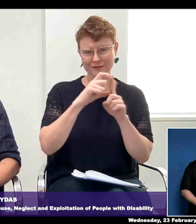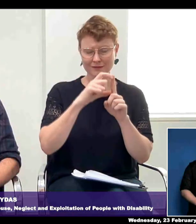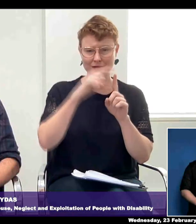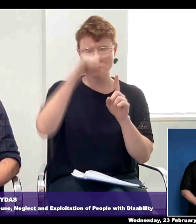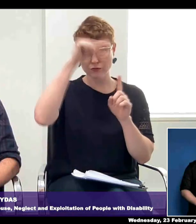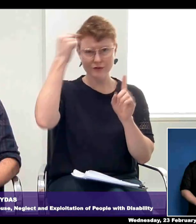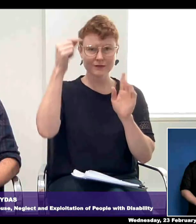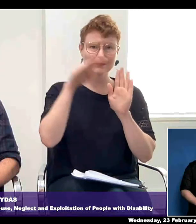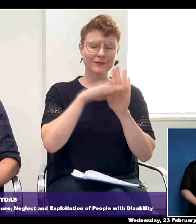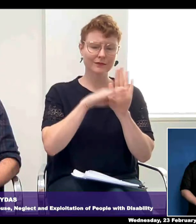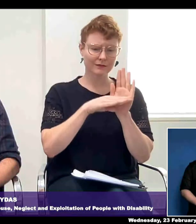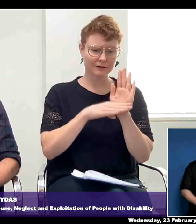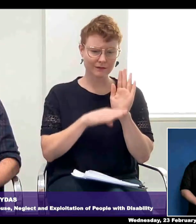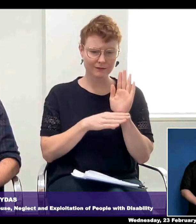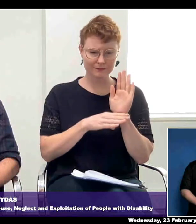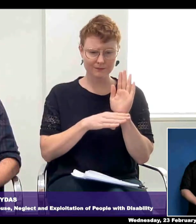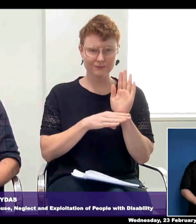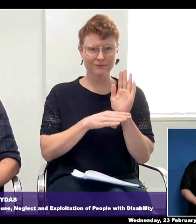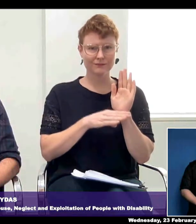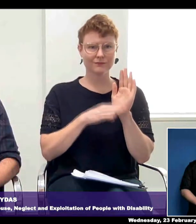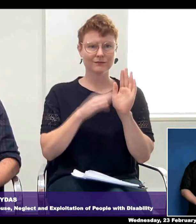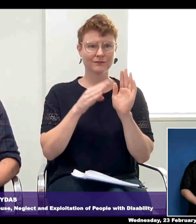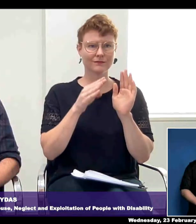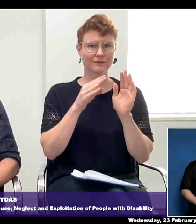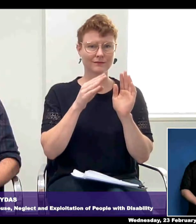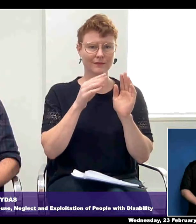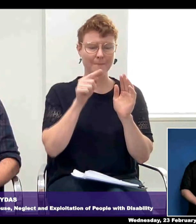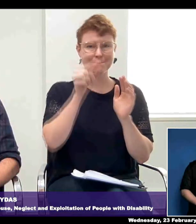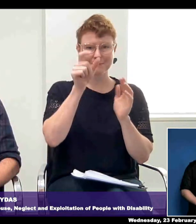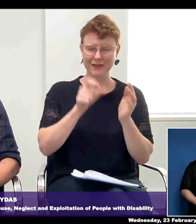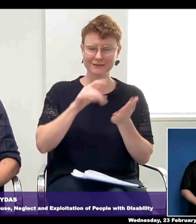It follows along with the United Nations Convention on the Rights of Persons with a